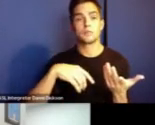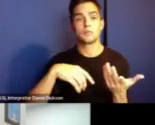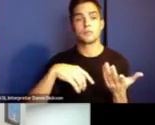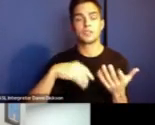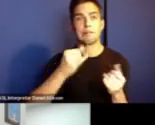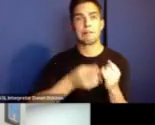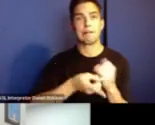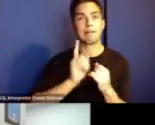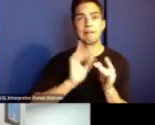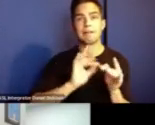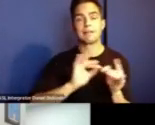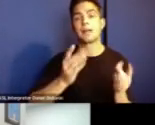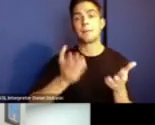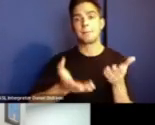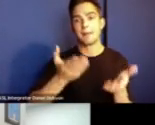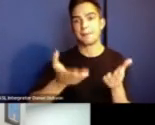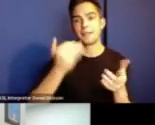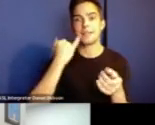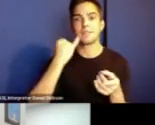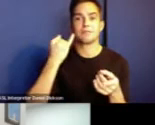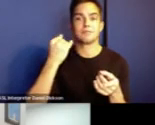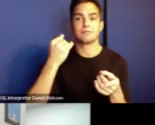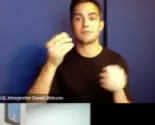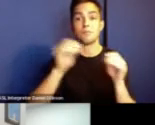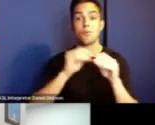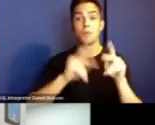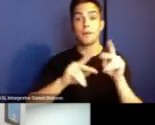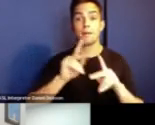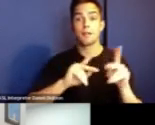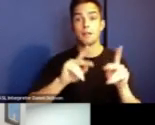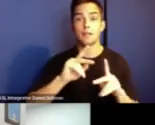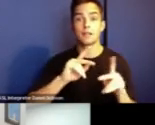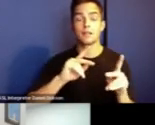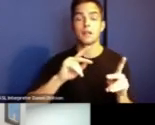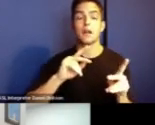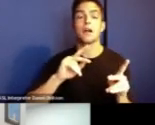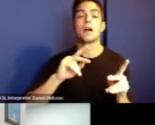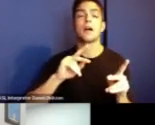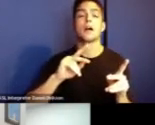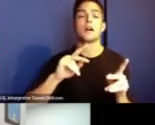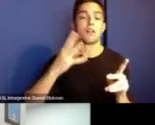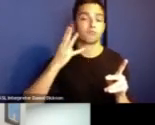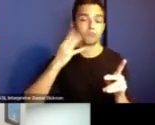that it may be if there were more folks, you know, who've got experience in the mental health